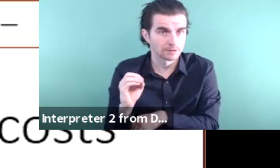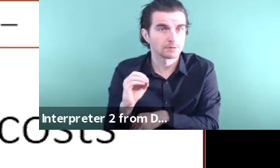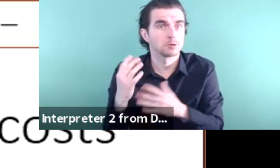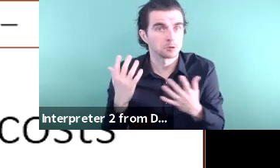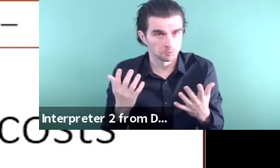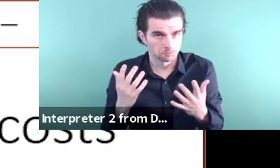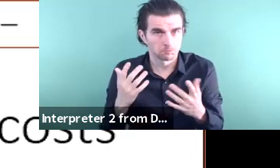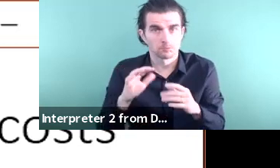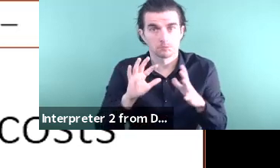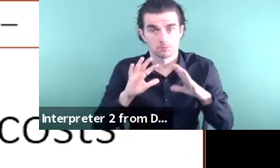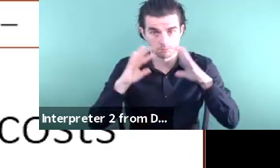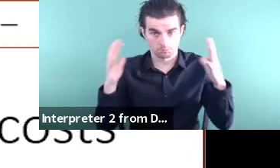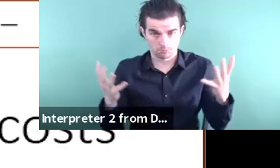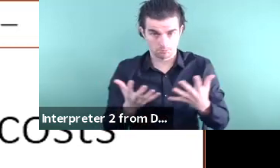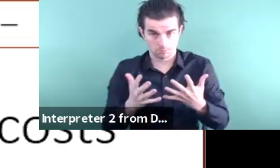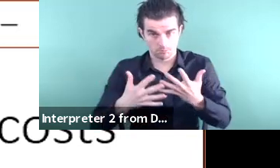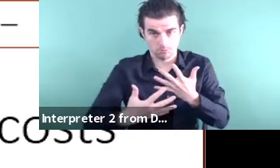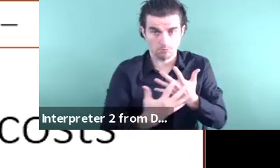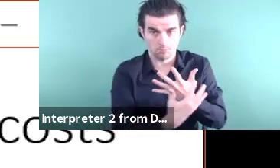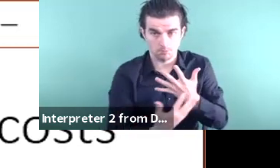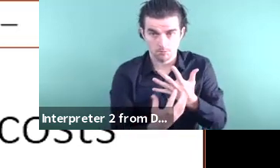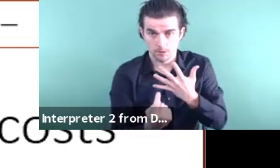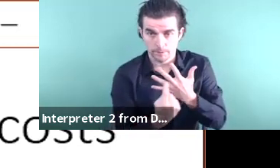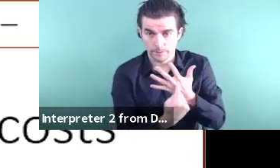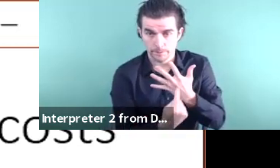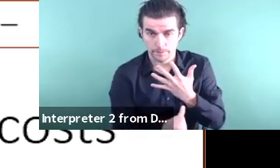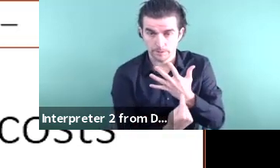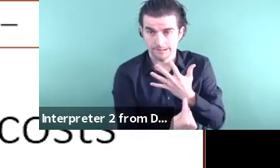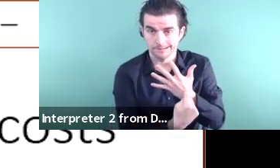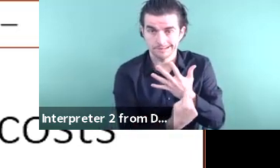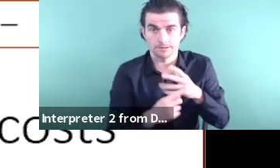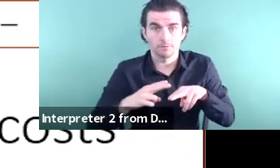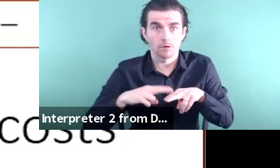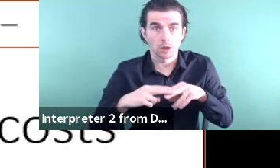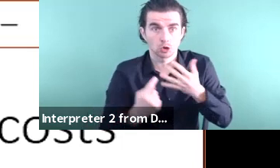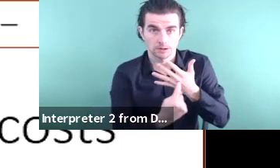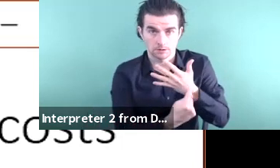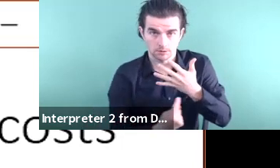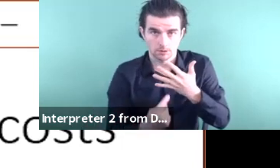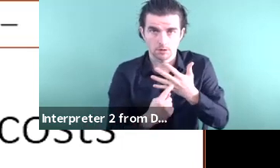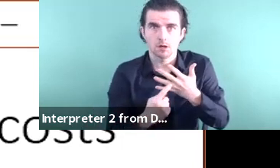support accessibility of housing and water and sanitation needs of persons with disabilities,